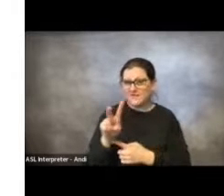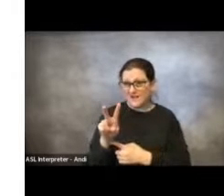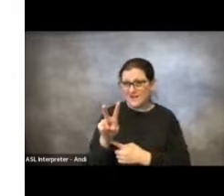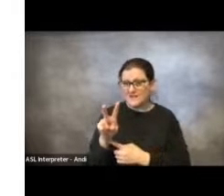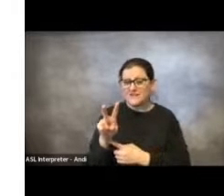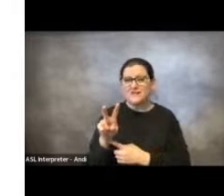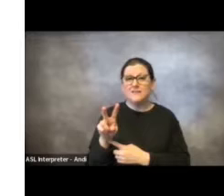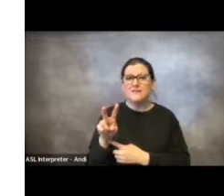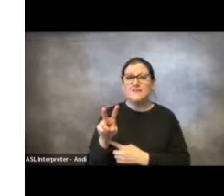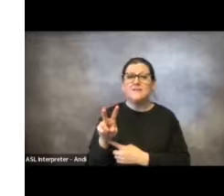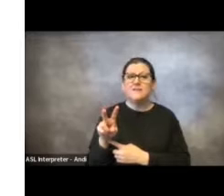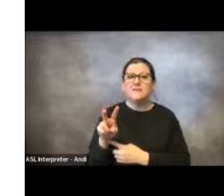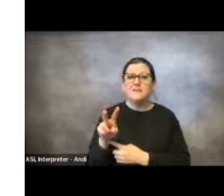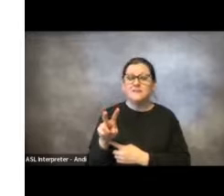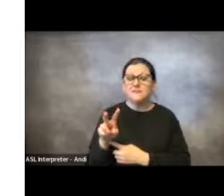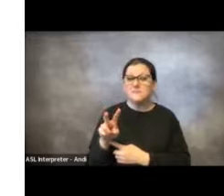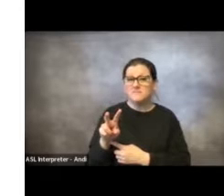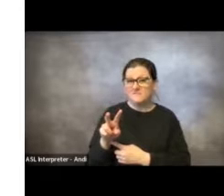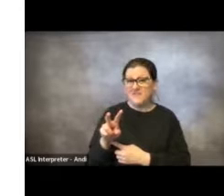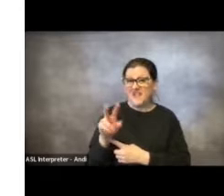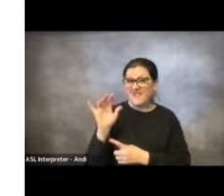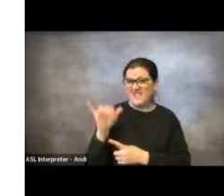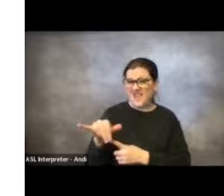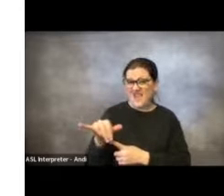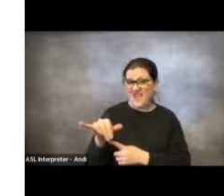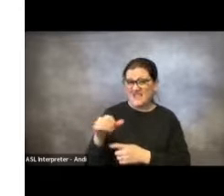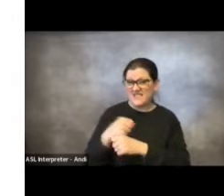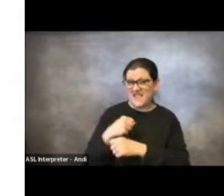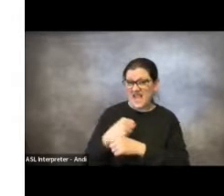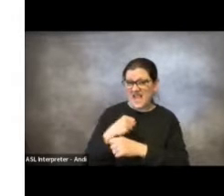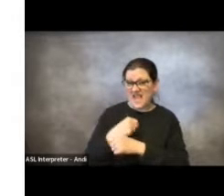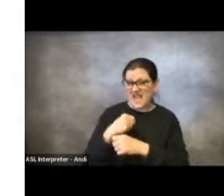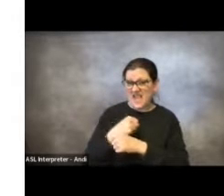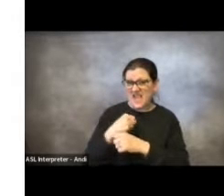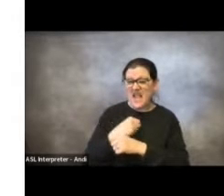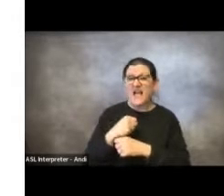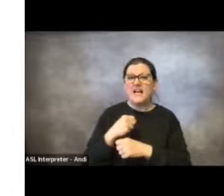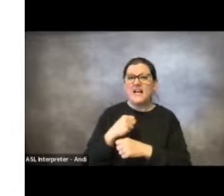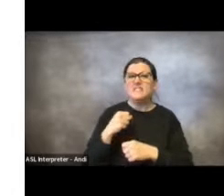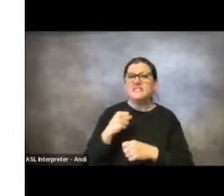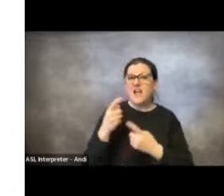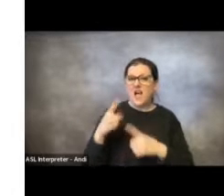And because of this, the, we had a physician who wrote a paper,